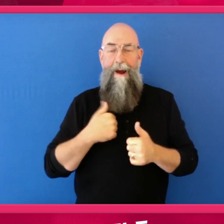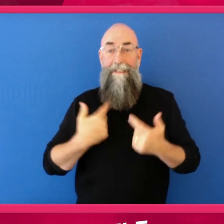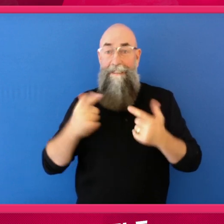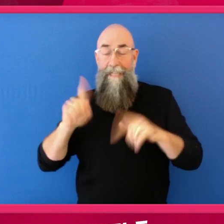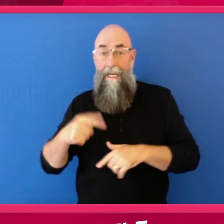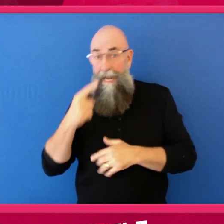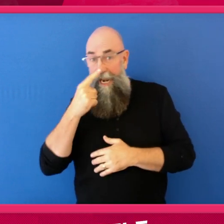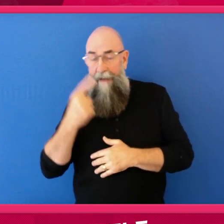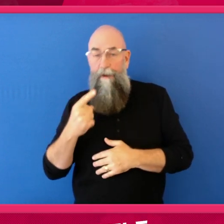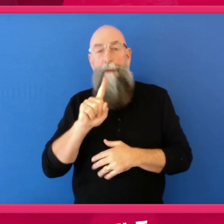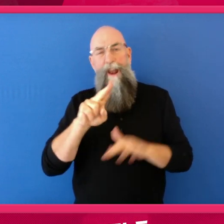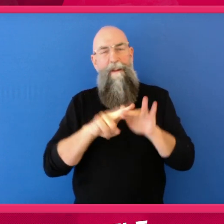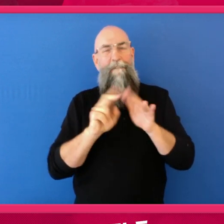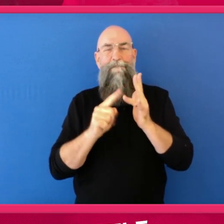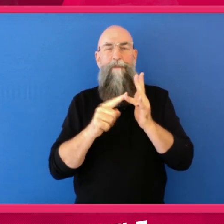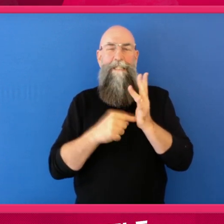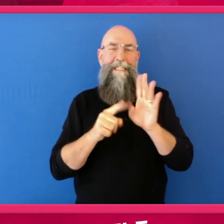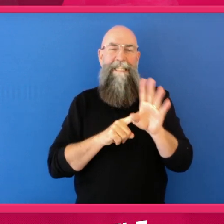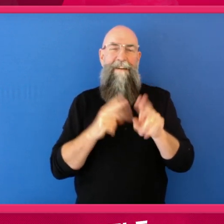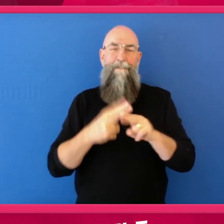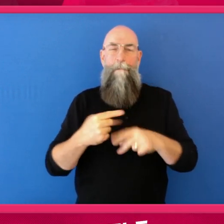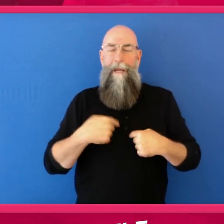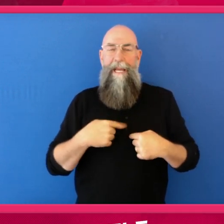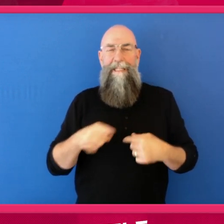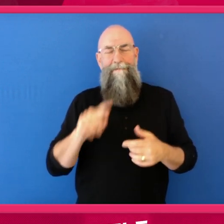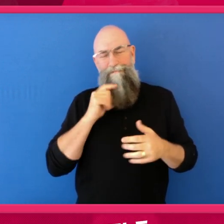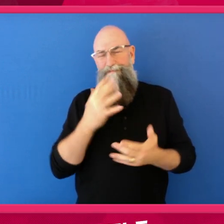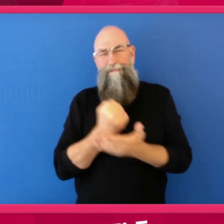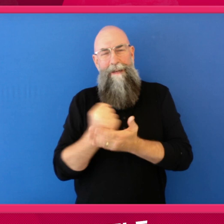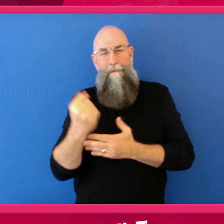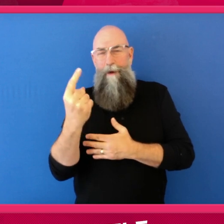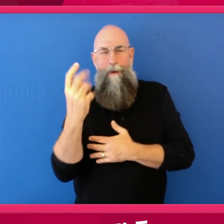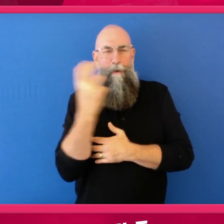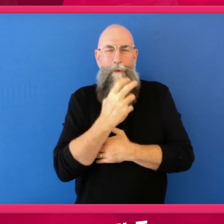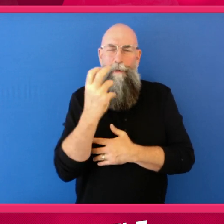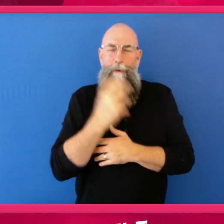footy for me would be a massive thing. And in terms of Olympic or Paralympic sport, I